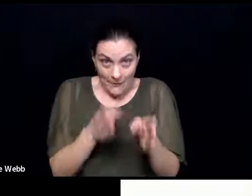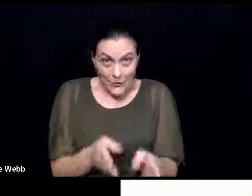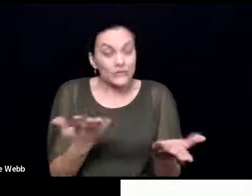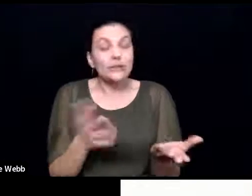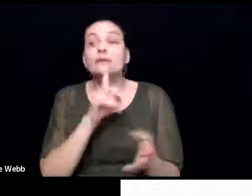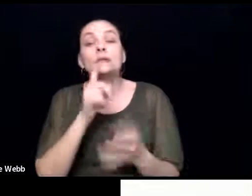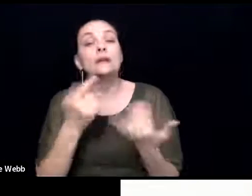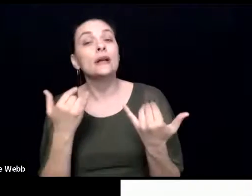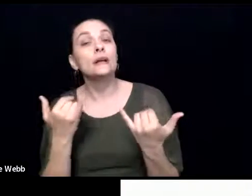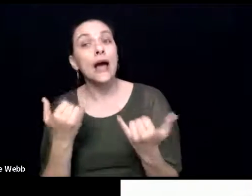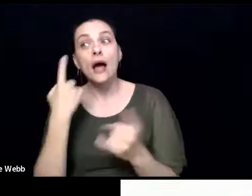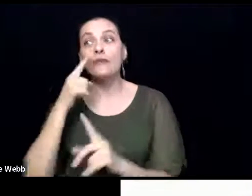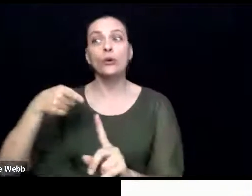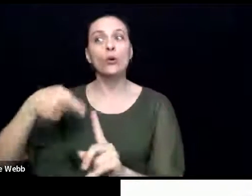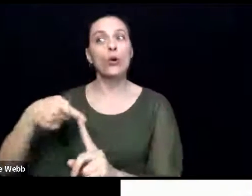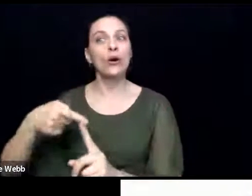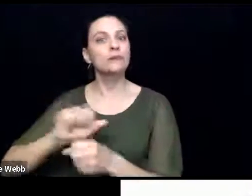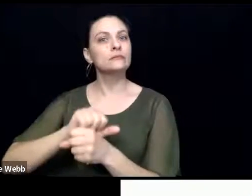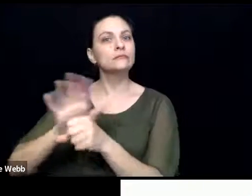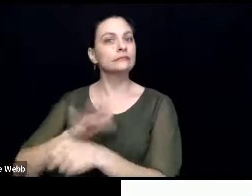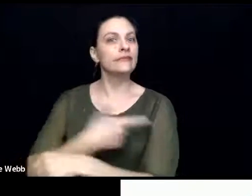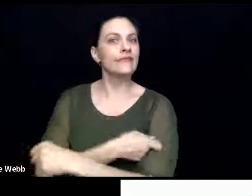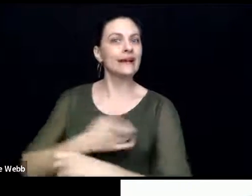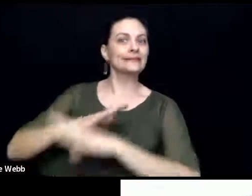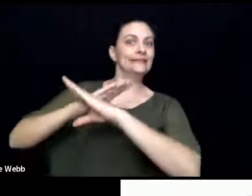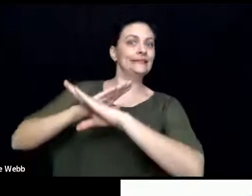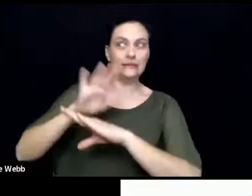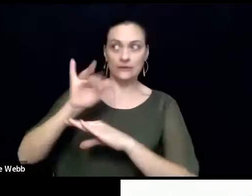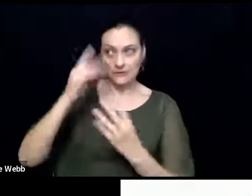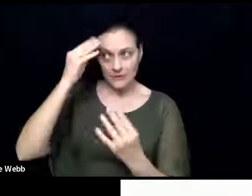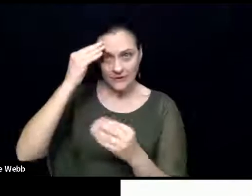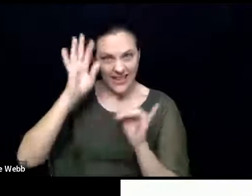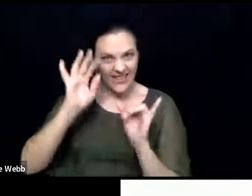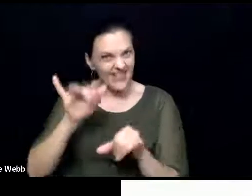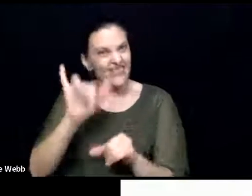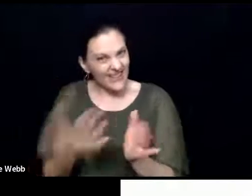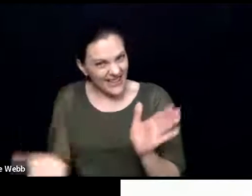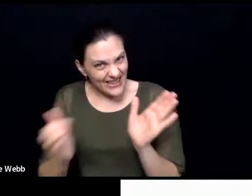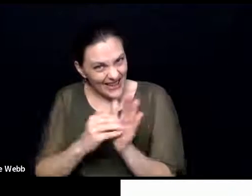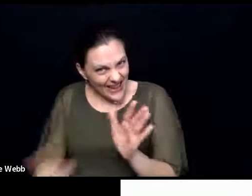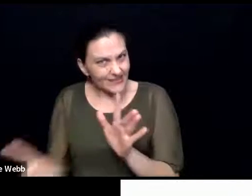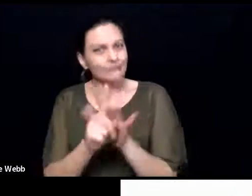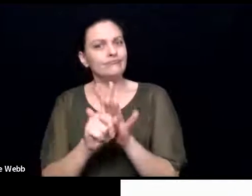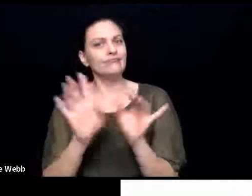I heard another story on NPR, I listen to NPR all of the time, but they were talking